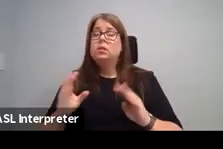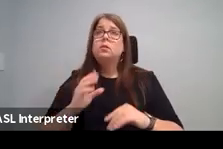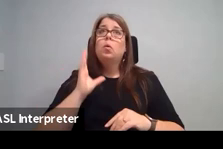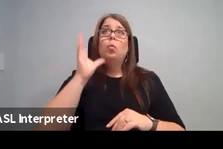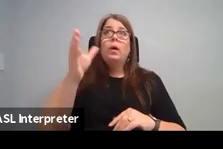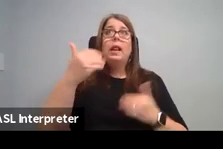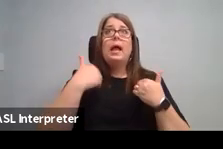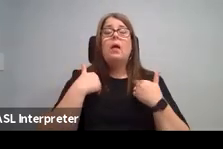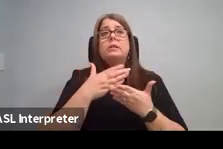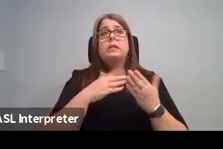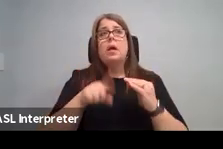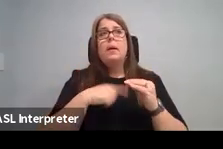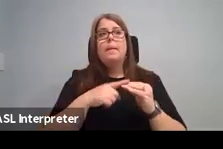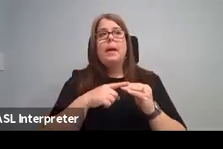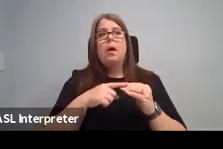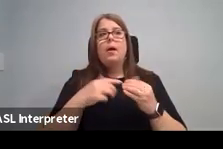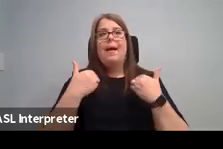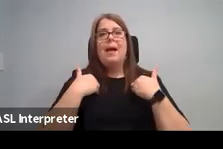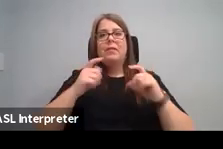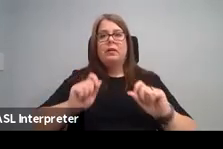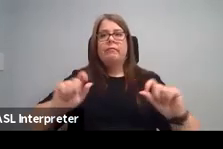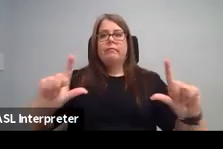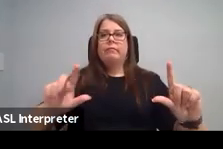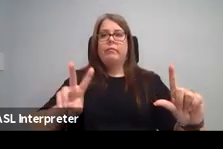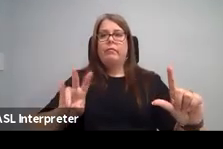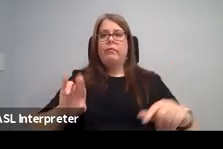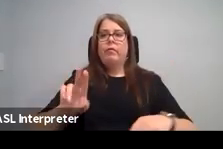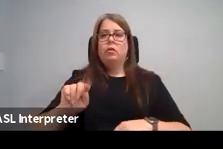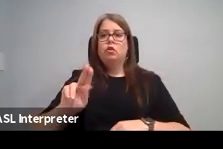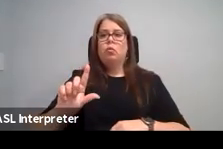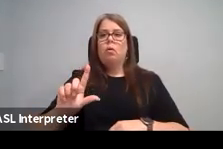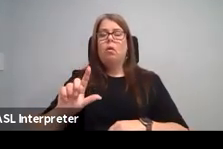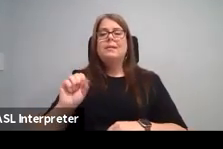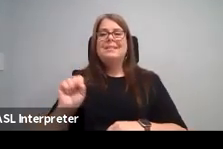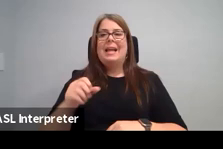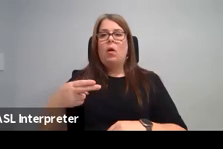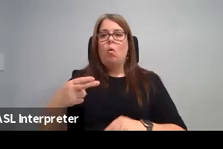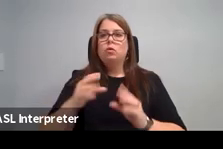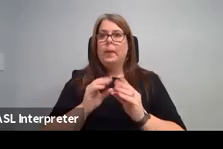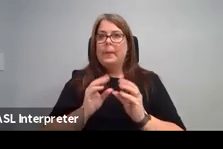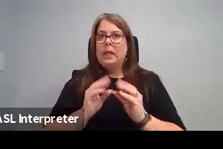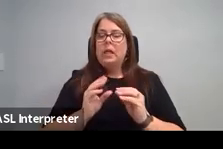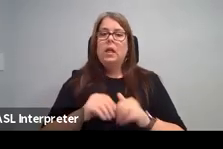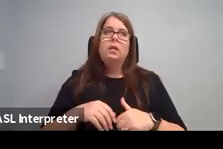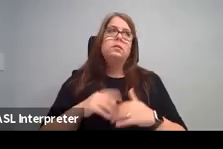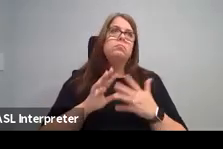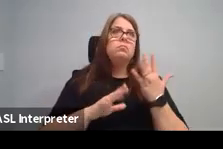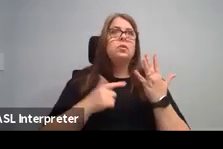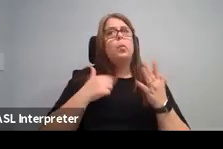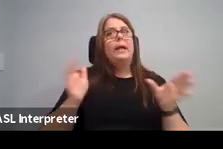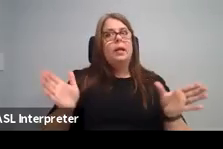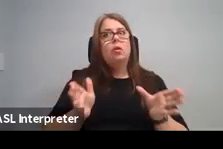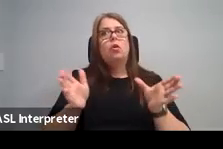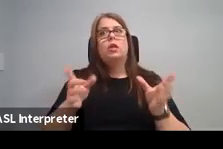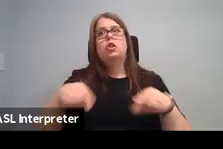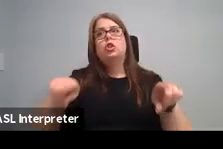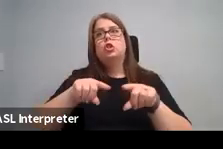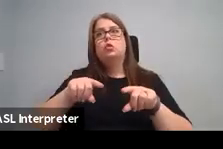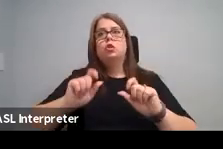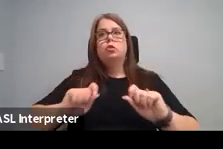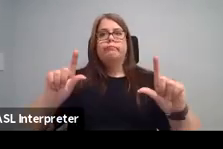Allison Frenzel : I'm special populations and career tech ed and so we encourage you to attend to those and you can watch them archived as well.